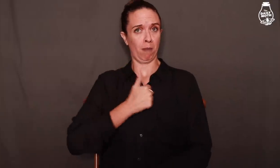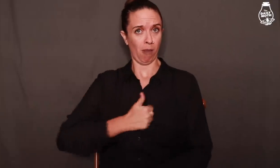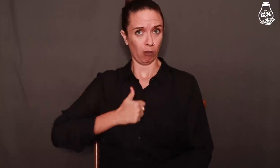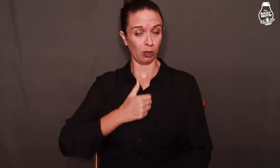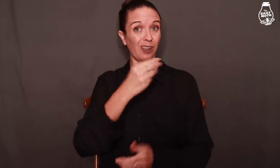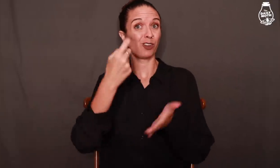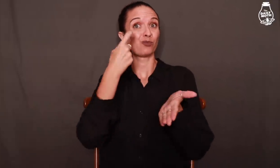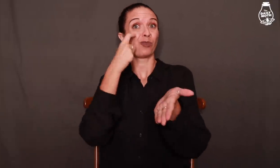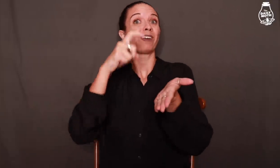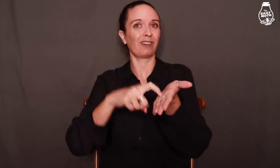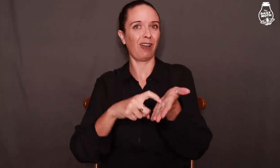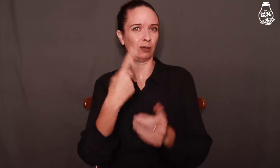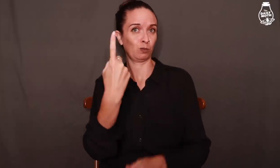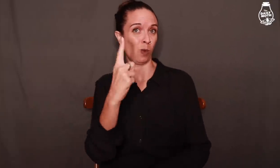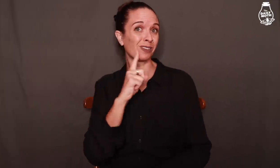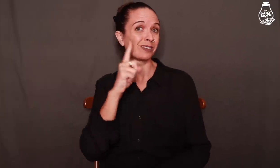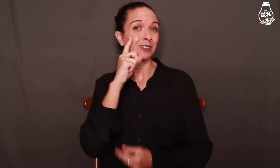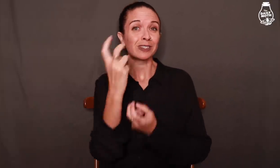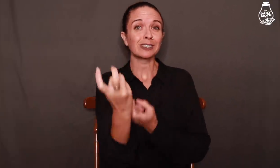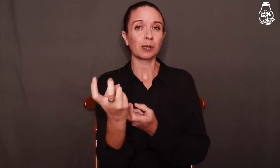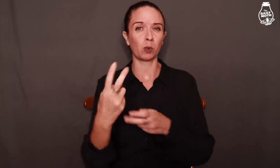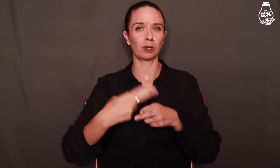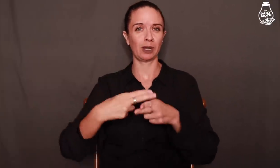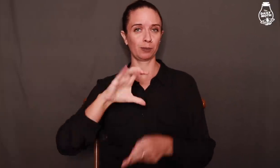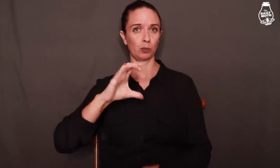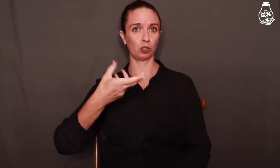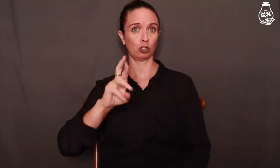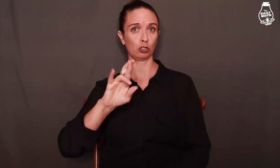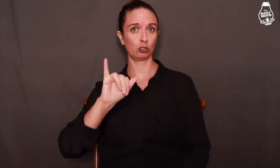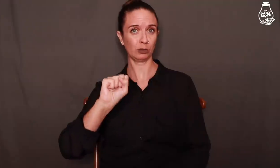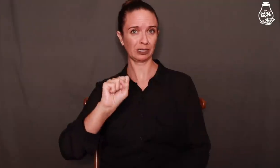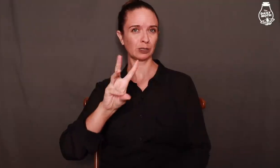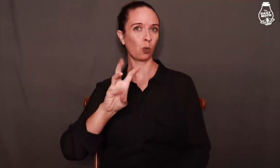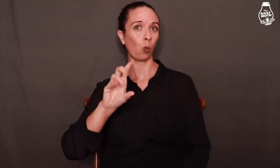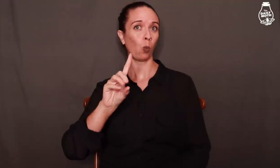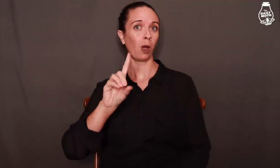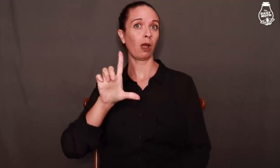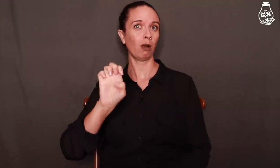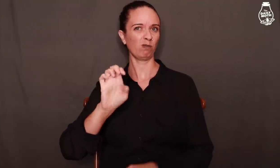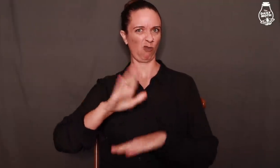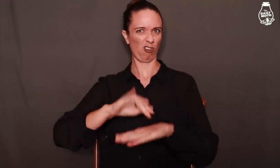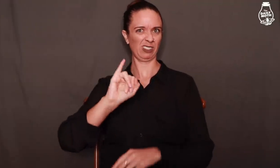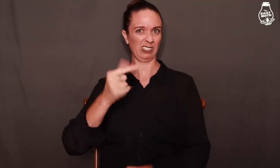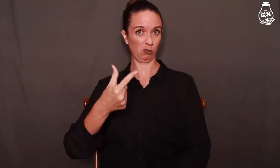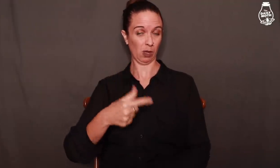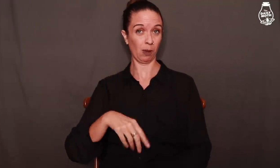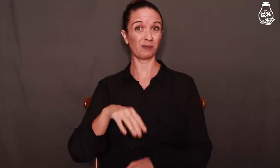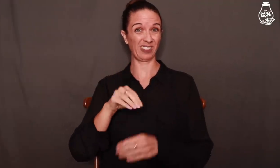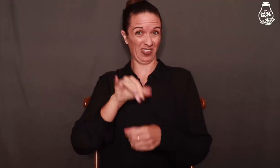apologized and recognized a deaf skateboarder named Chris Weddle on Instagram.